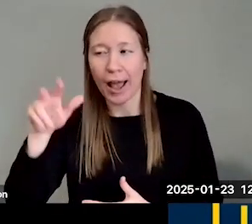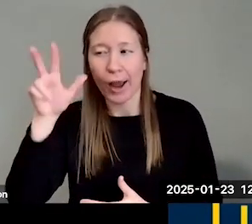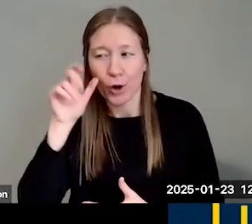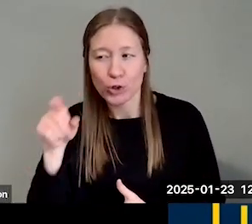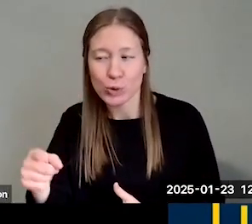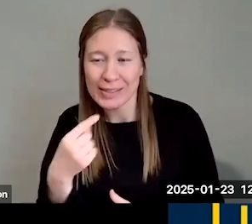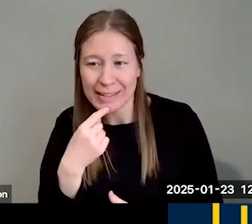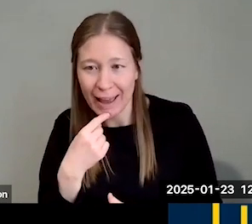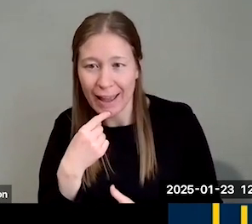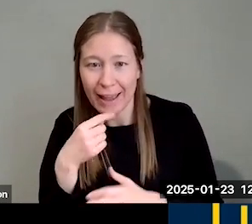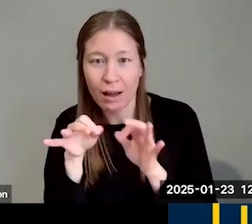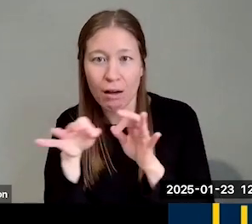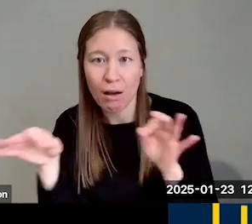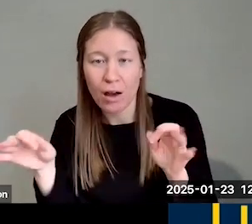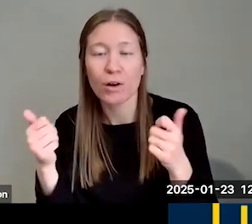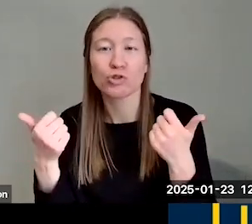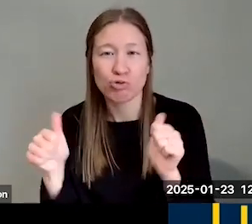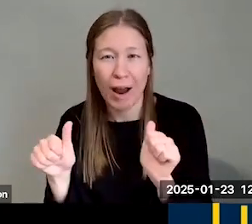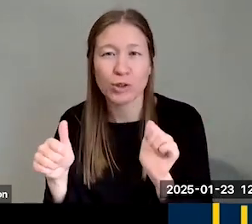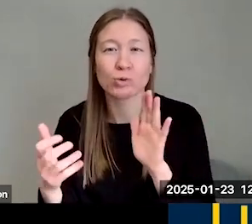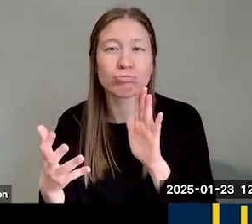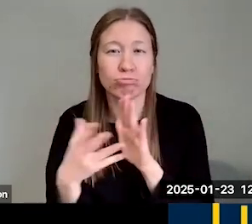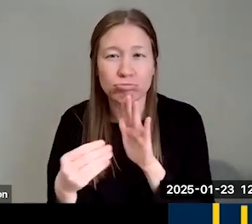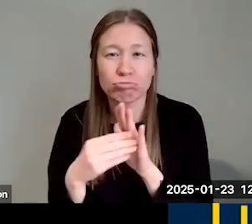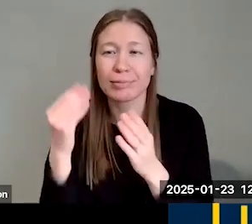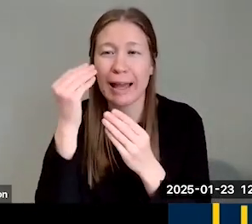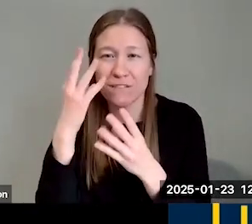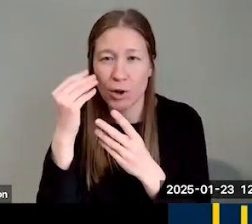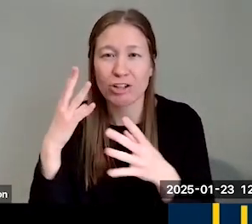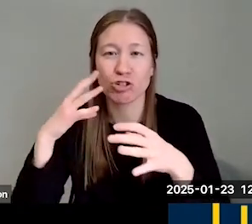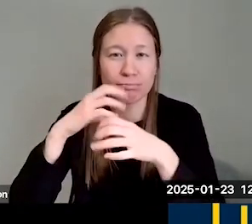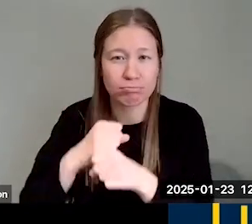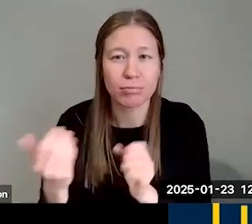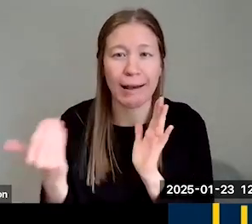and try to paraphrase that information. What you can do as well